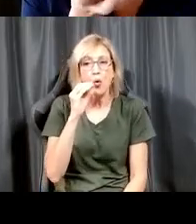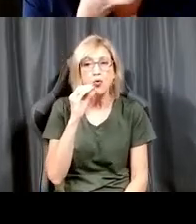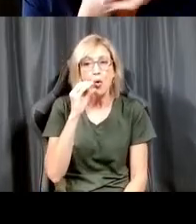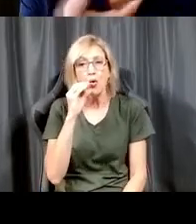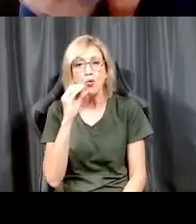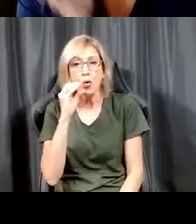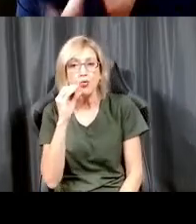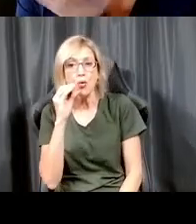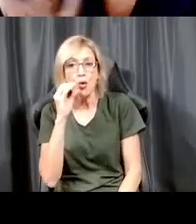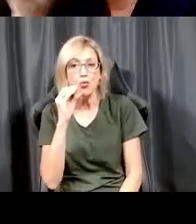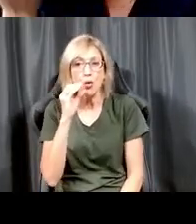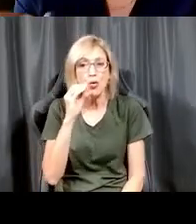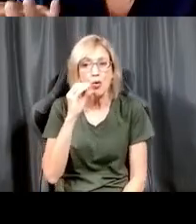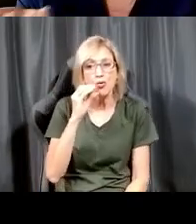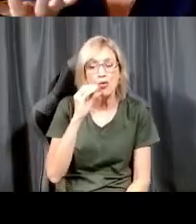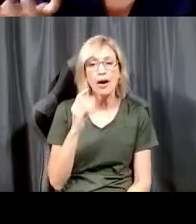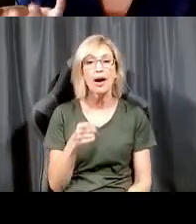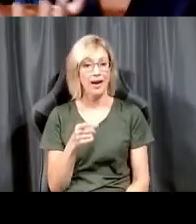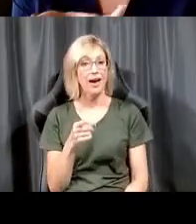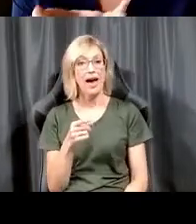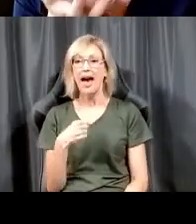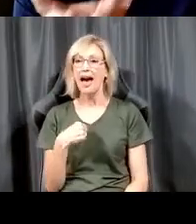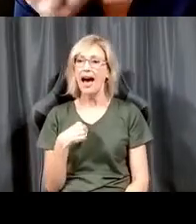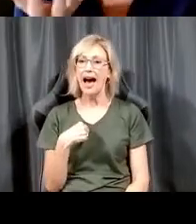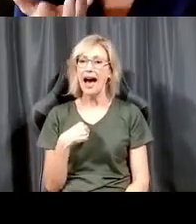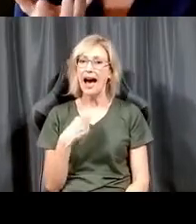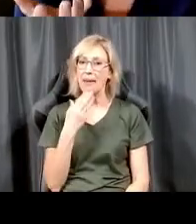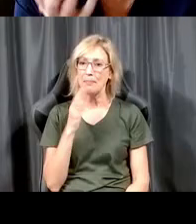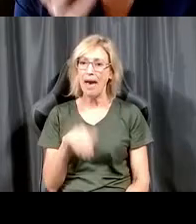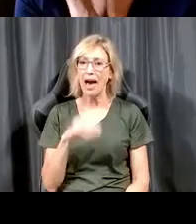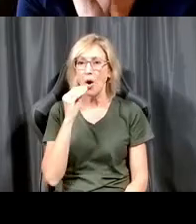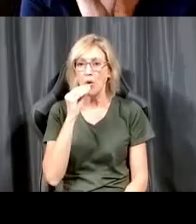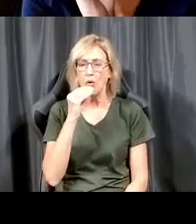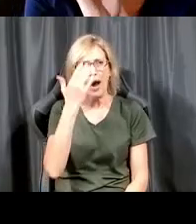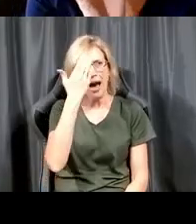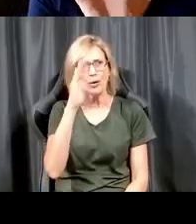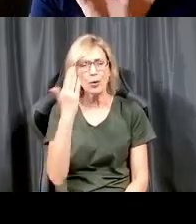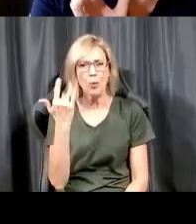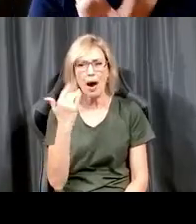which I'm actually really bad at blowing the kazoo I don't know what I do wrong. Supposed to have a little bit